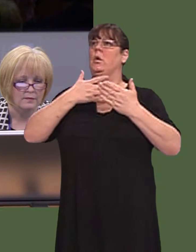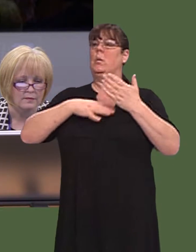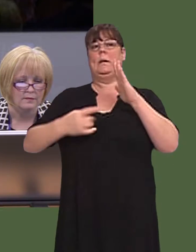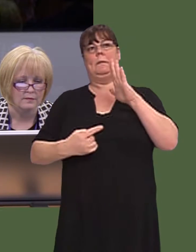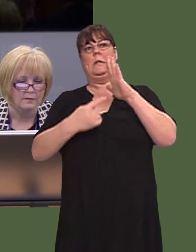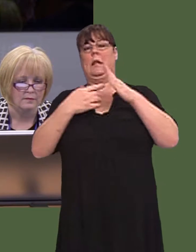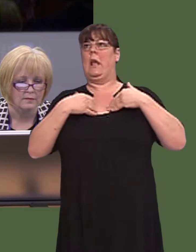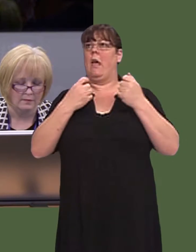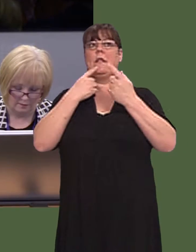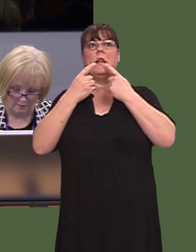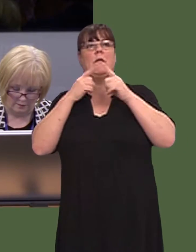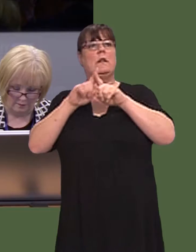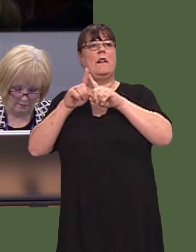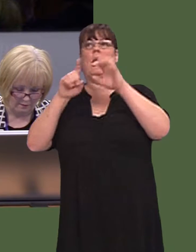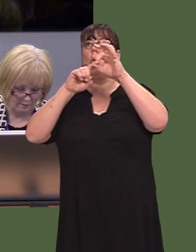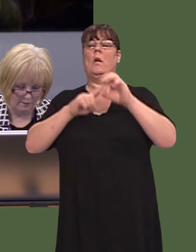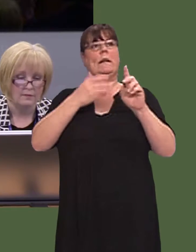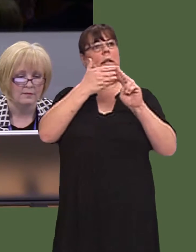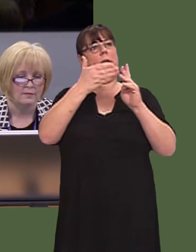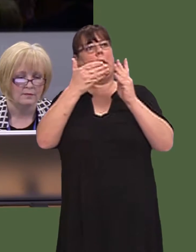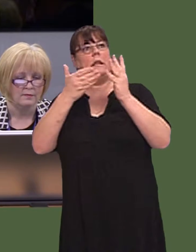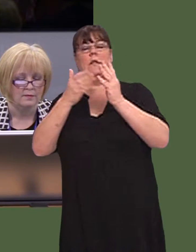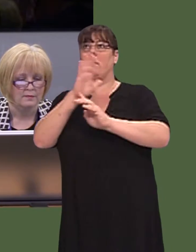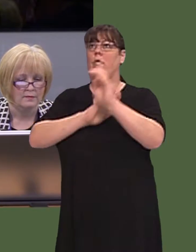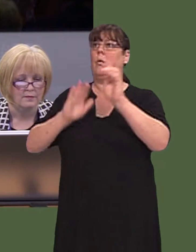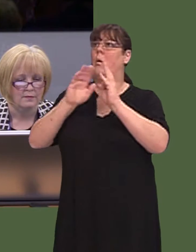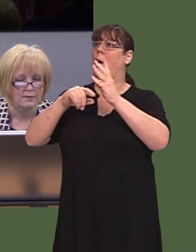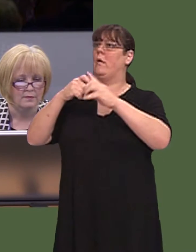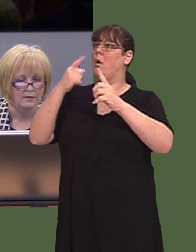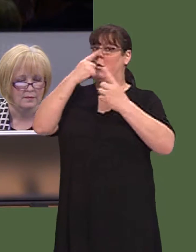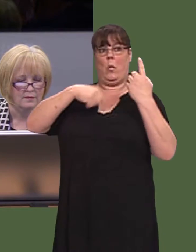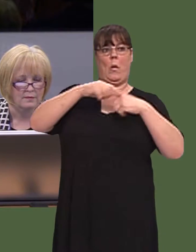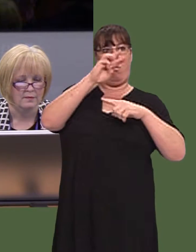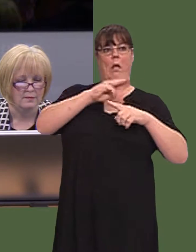data and quality indicators for all of the UK health systems, so we can benchmark ourselves